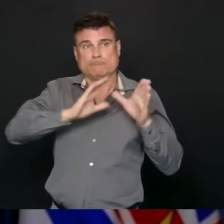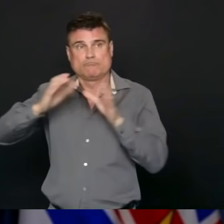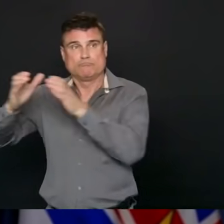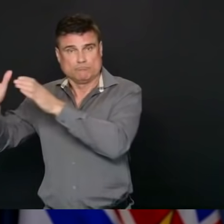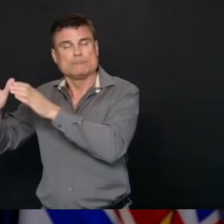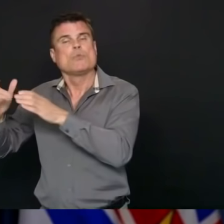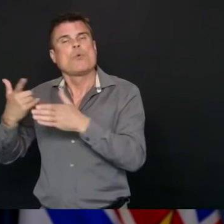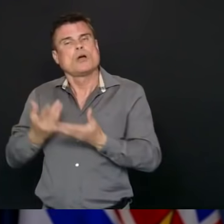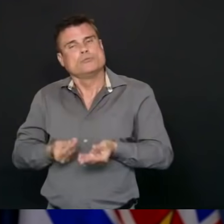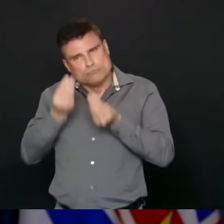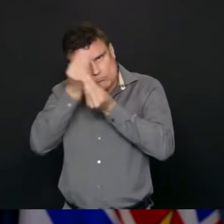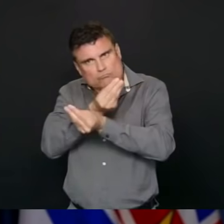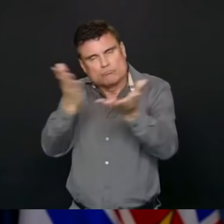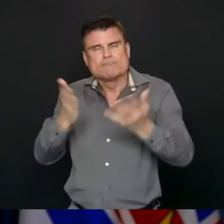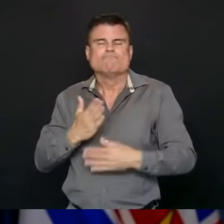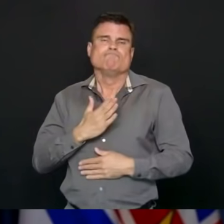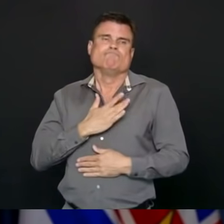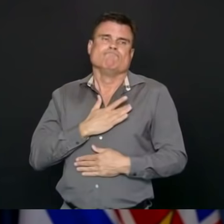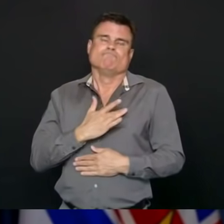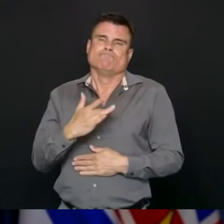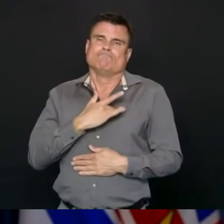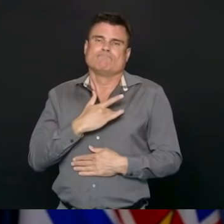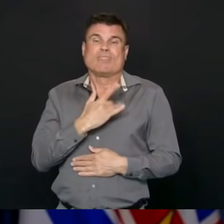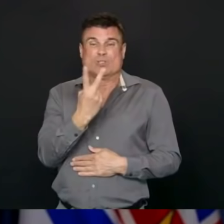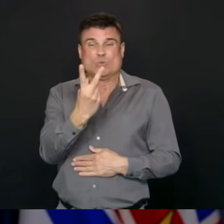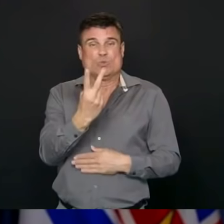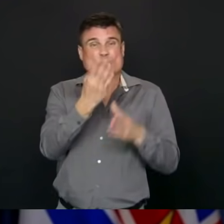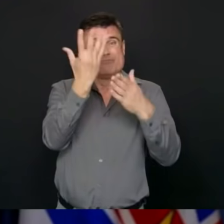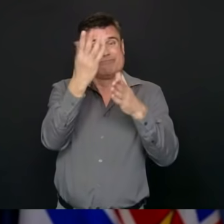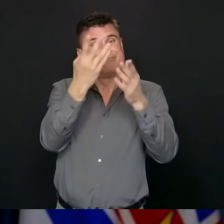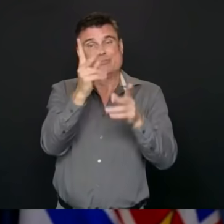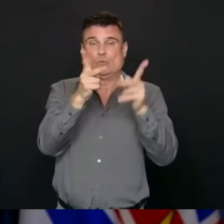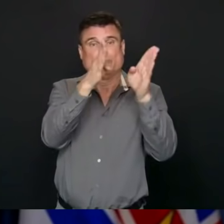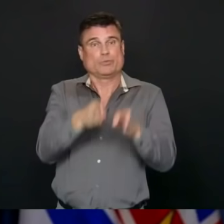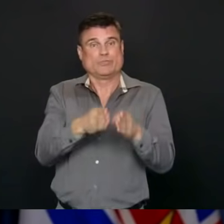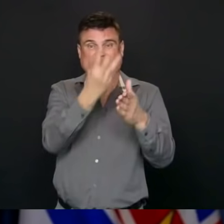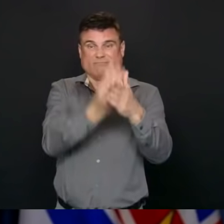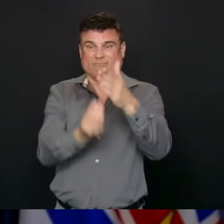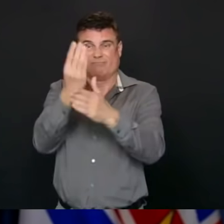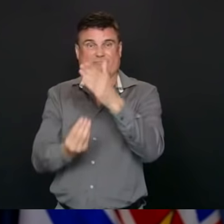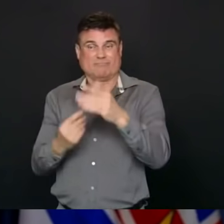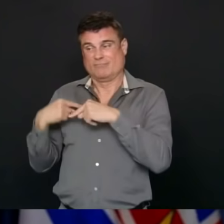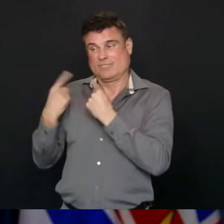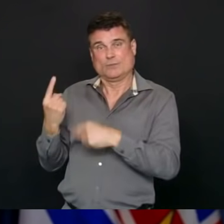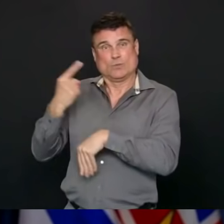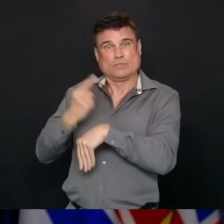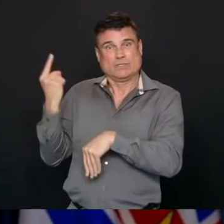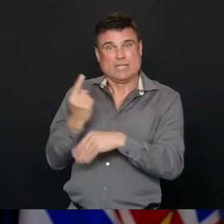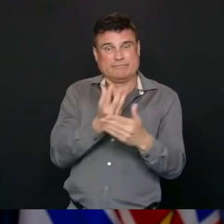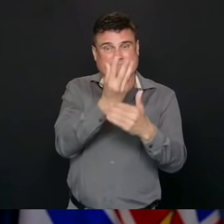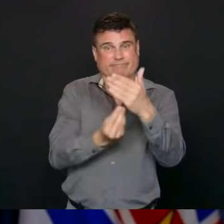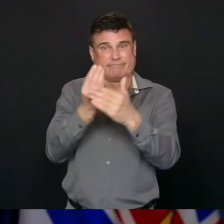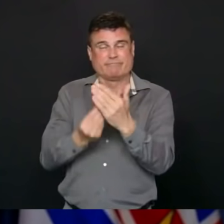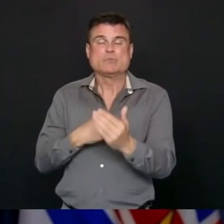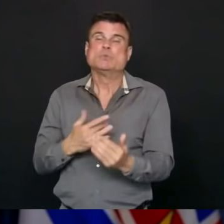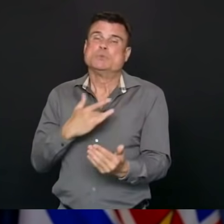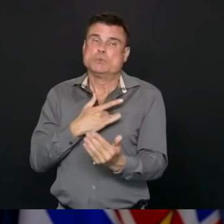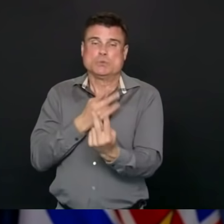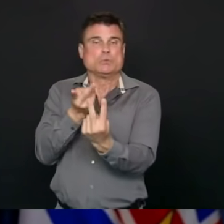everybody in British Columbia to pass on my condolences to the families of the two people who passed away from COVID-19 in the last 24 hours.